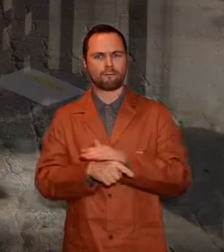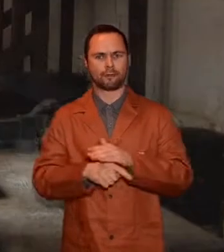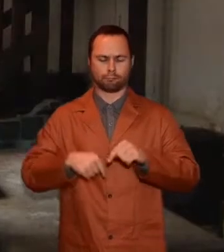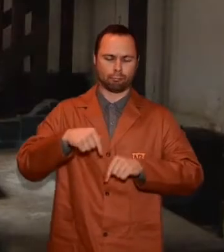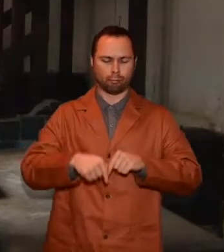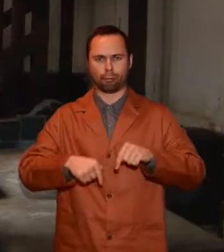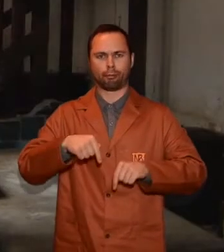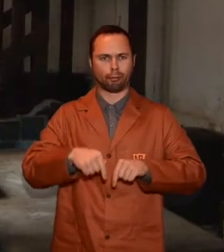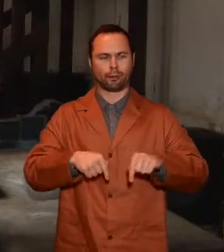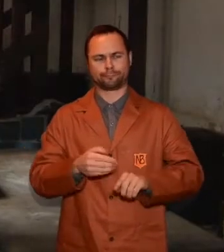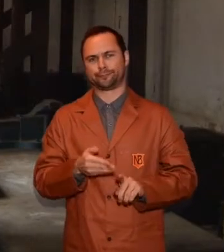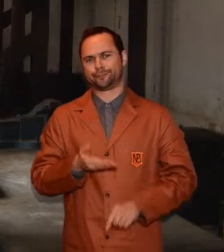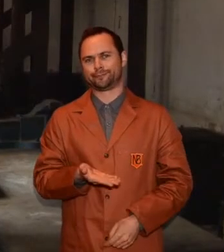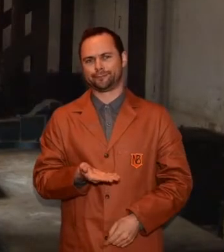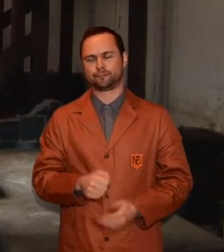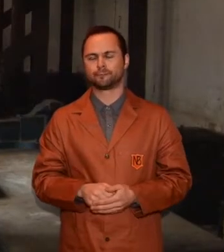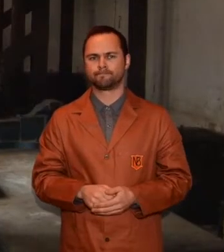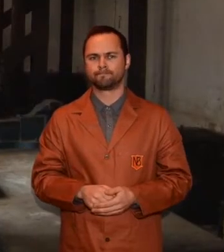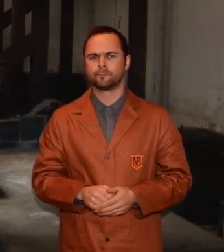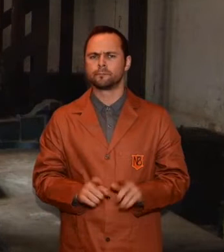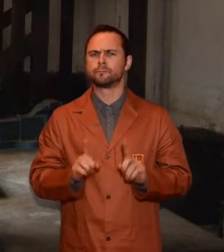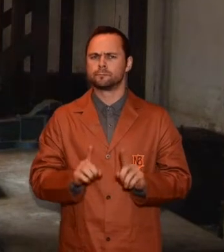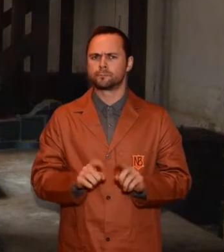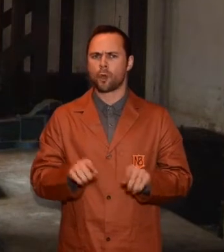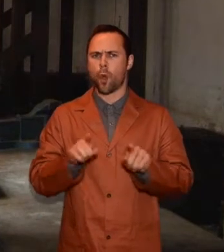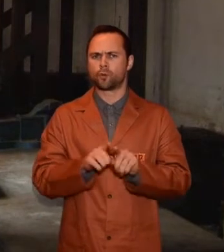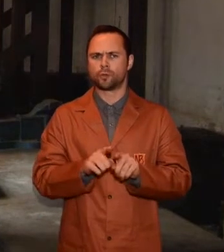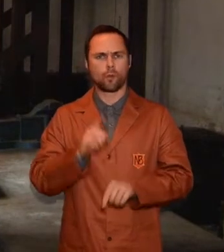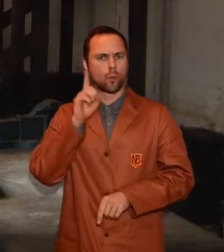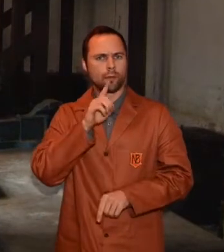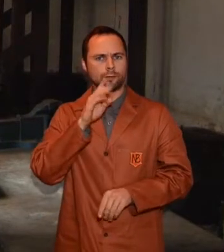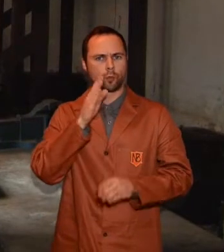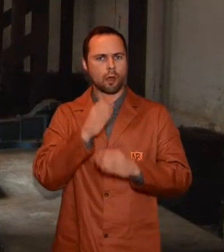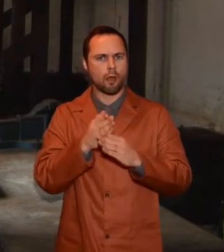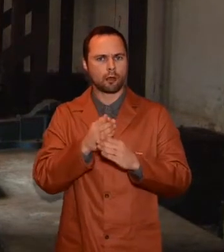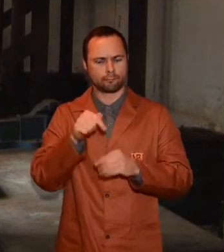Equally as dangerous was the women's work. Working over here next to the windows on the fly presses.